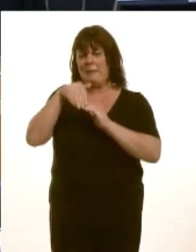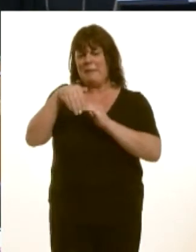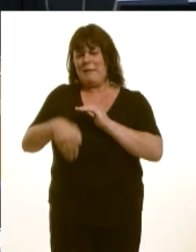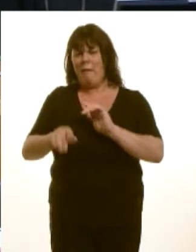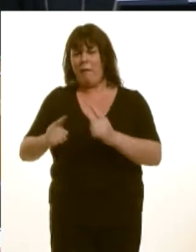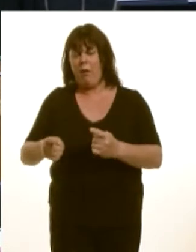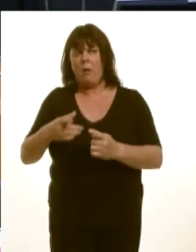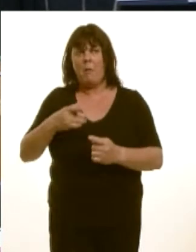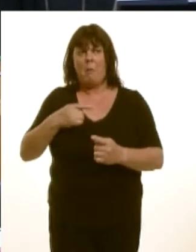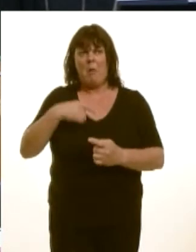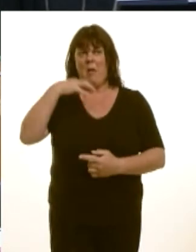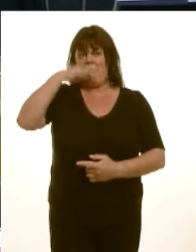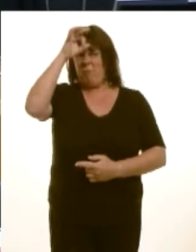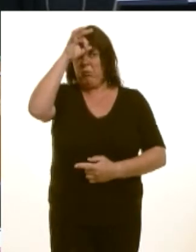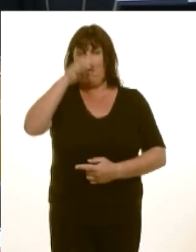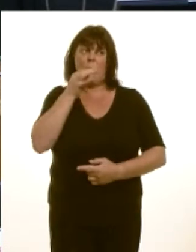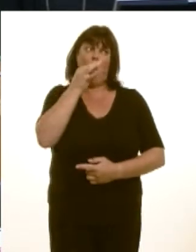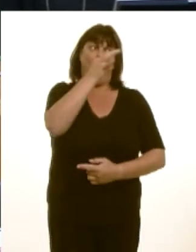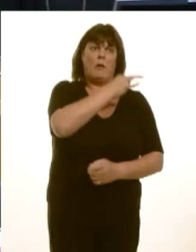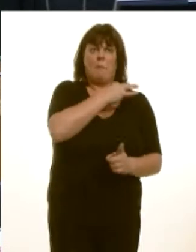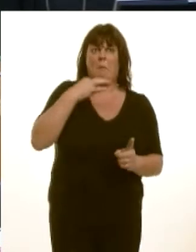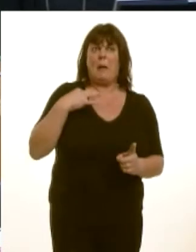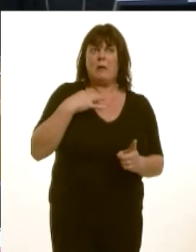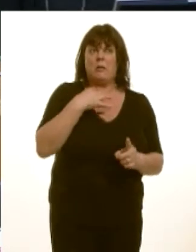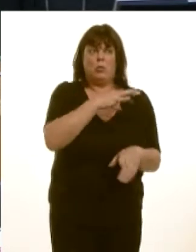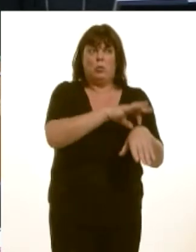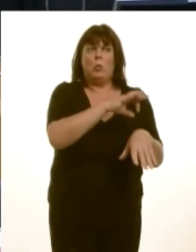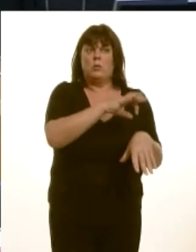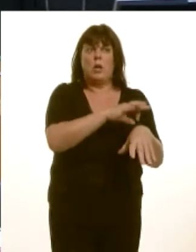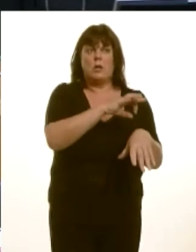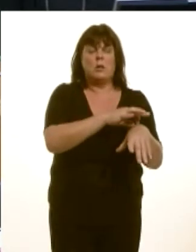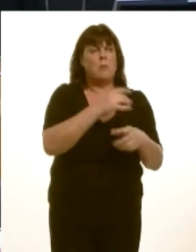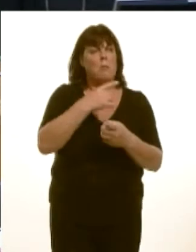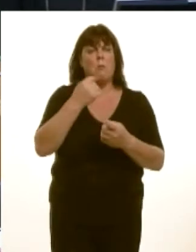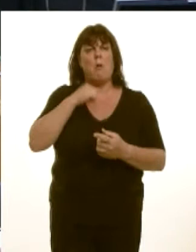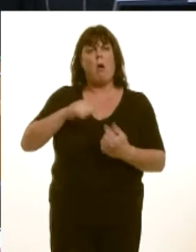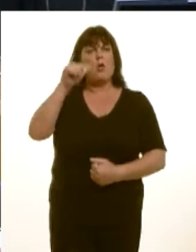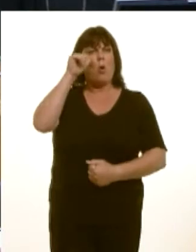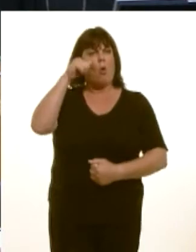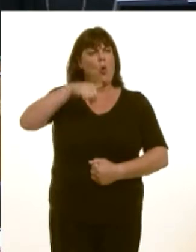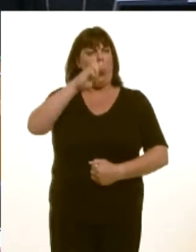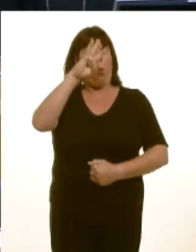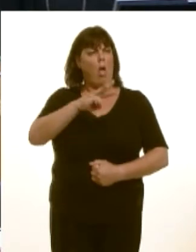However, certainly we have one of the lowest rates in terms of stillbirths in the world.